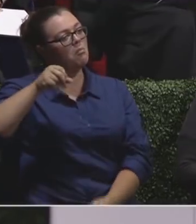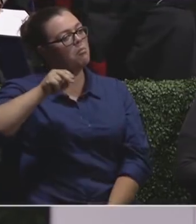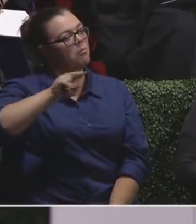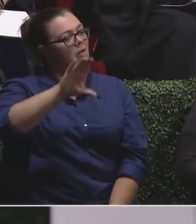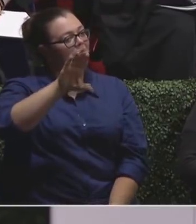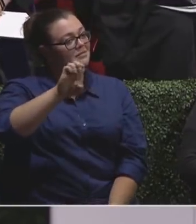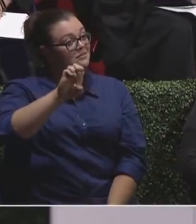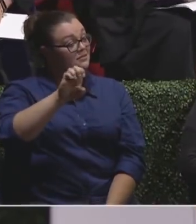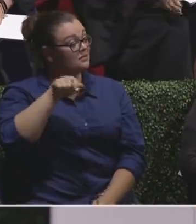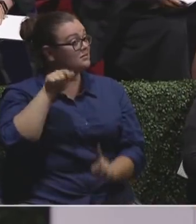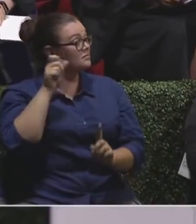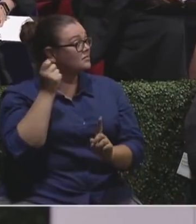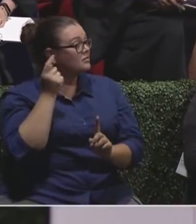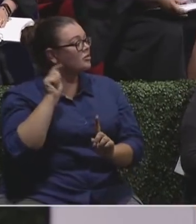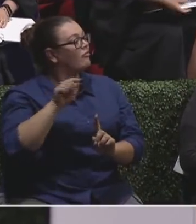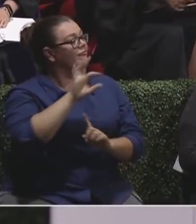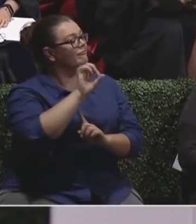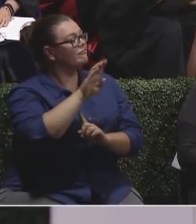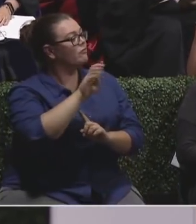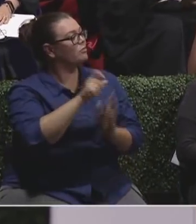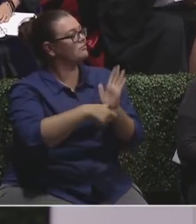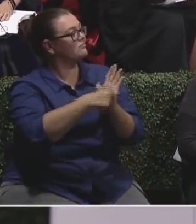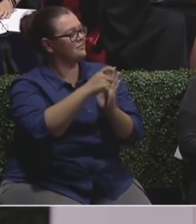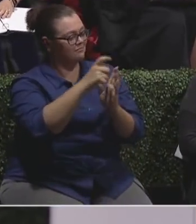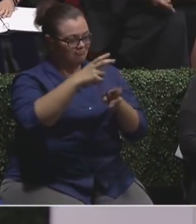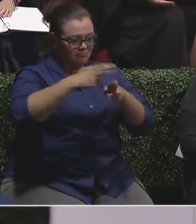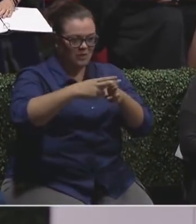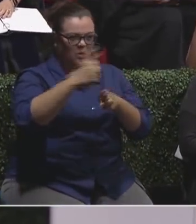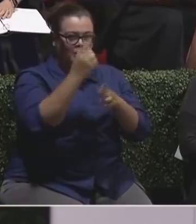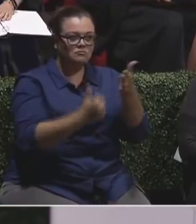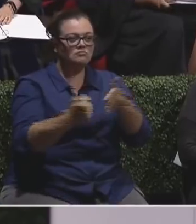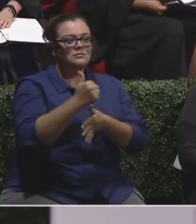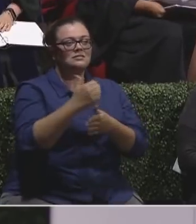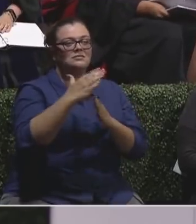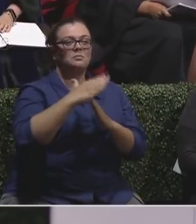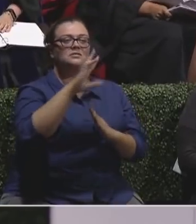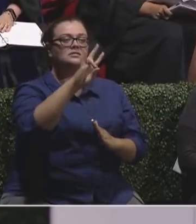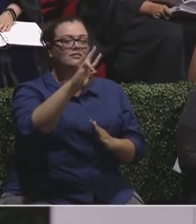IT'S AN HONOR TO INTRODUCE OUR KEYNOTE SPEAKER, DR. ANA PONCE. FORBES MAGAZINE NAMED DR.